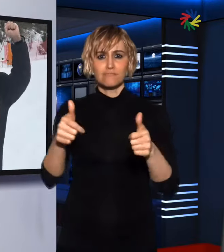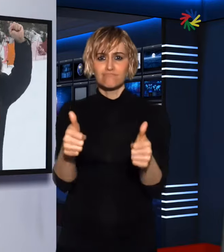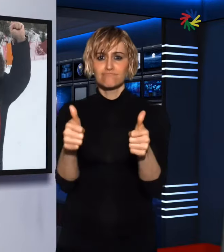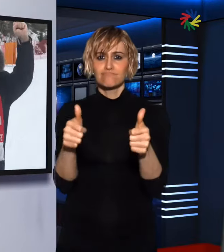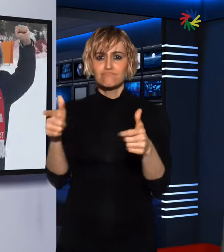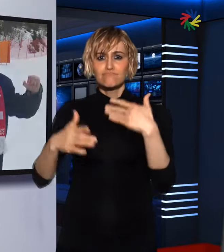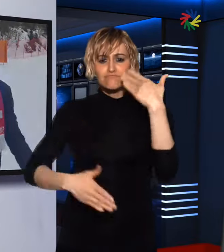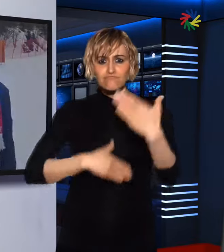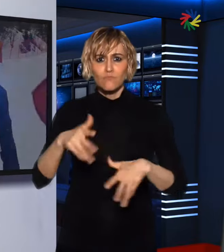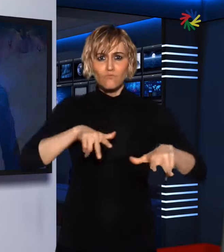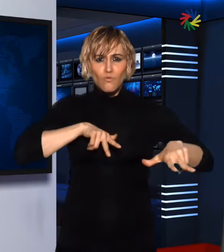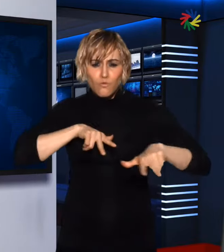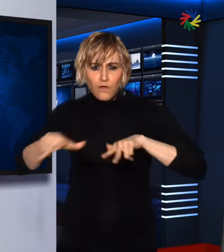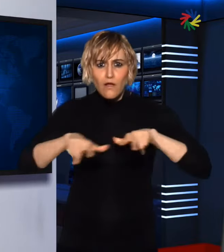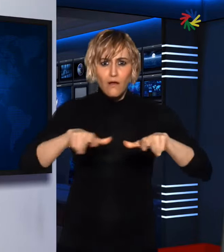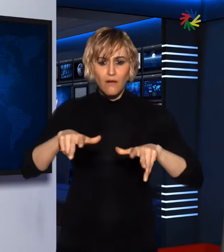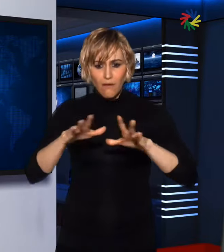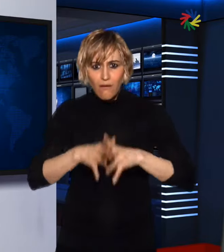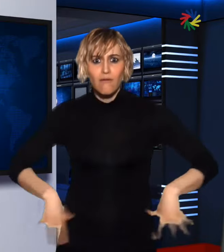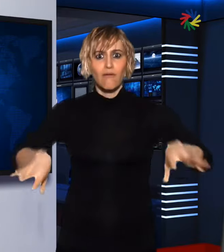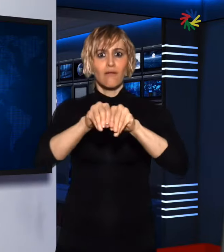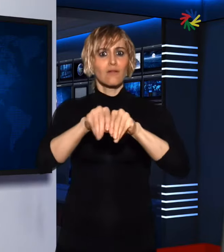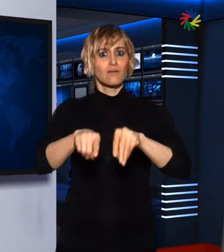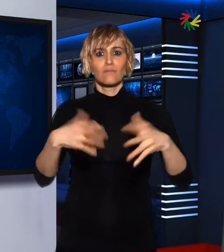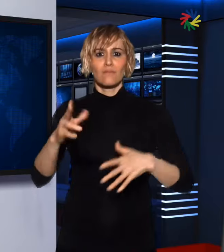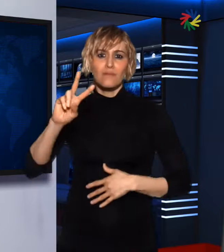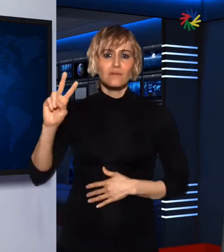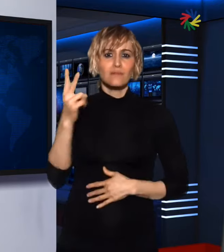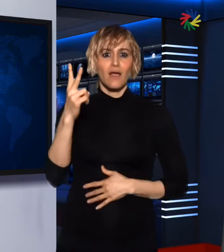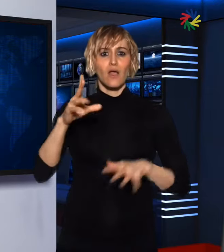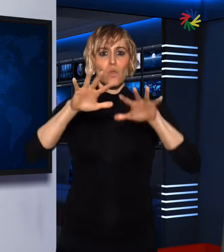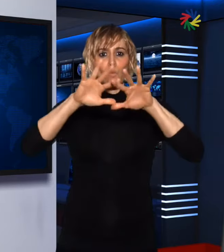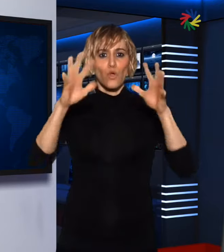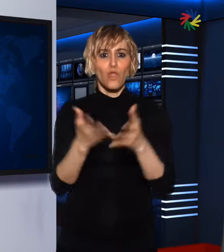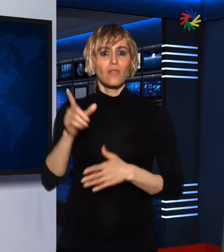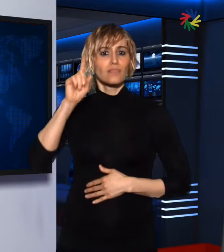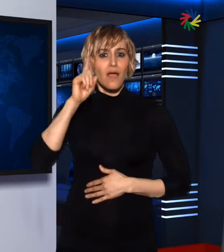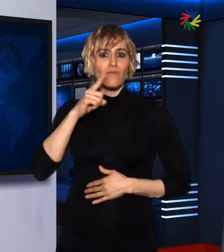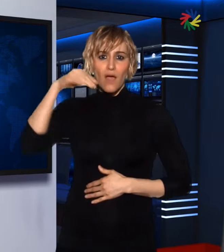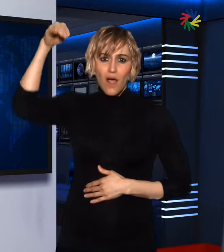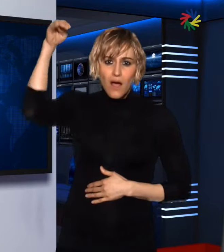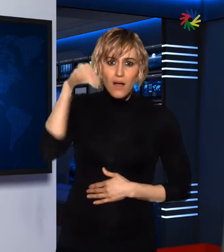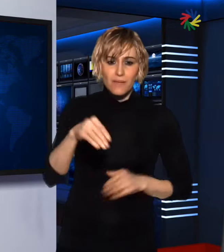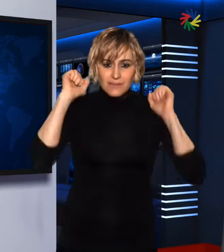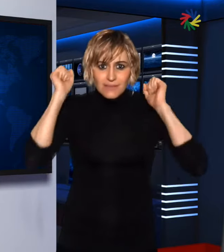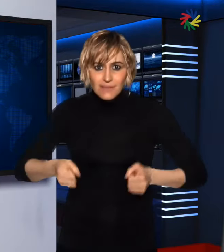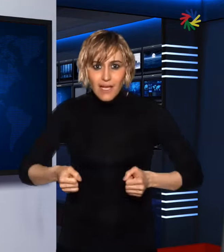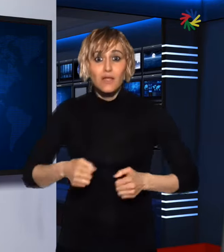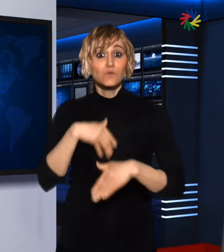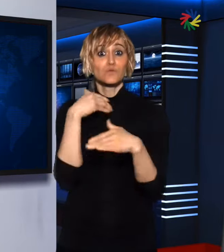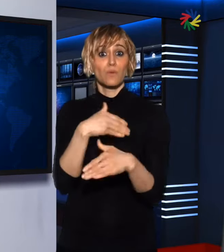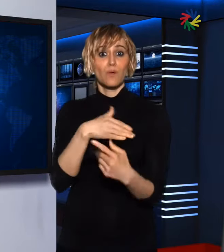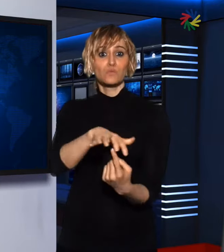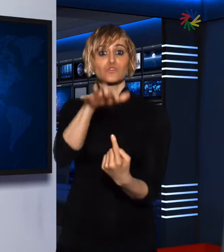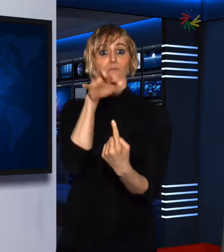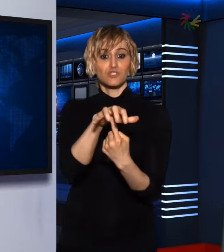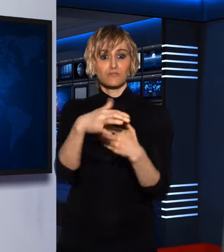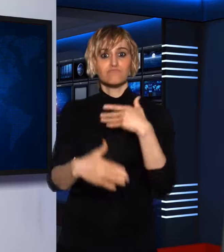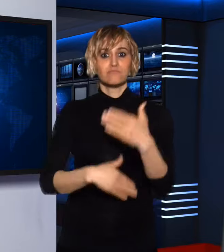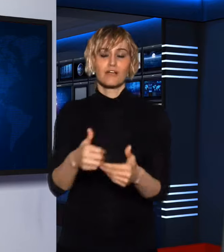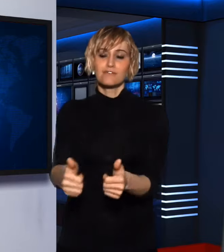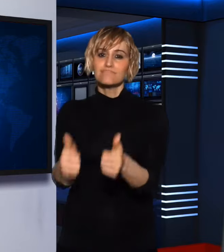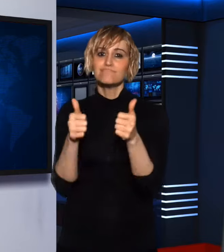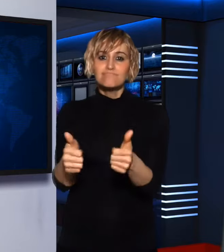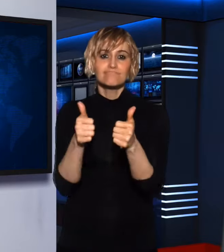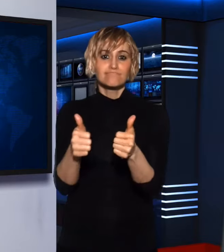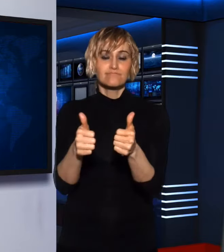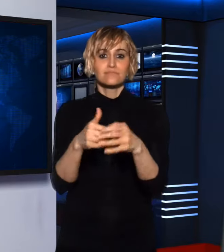organising the 2nd World Deaf Alpine Skiing and Snowboard Championships.